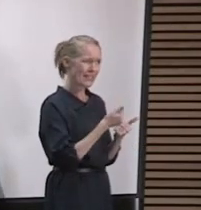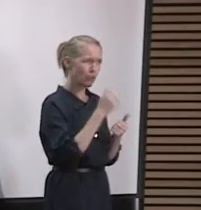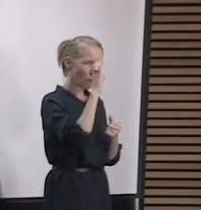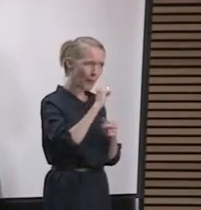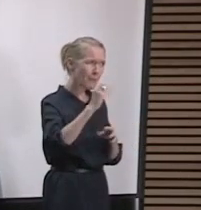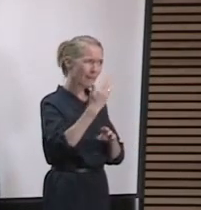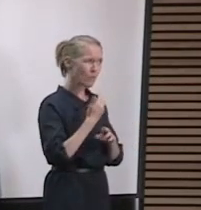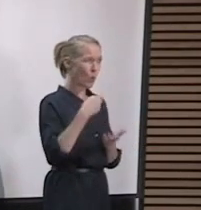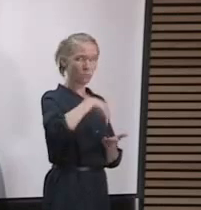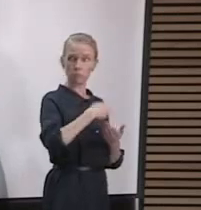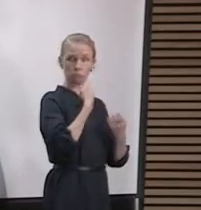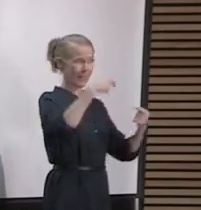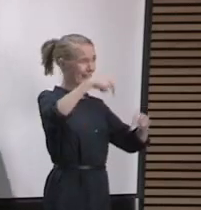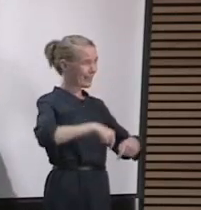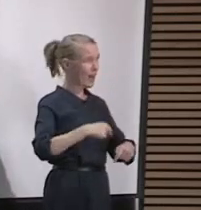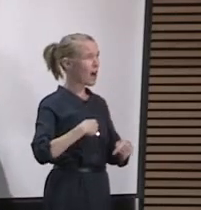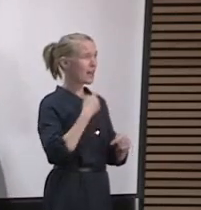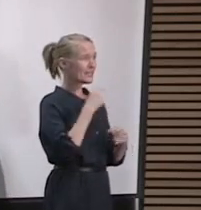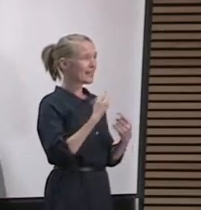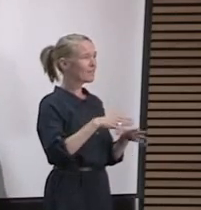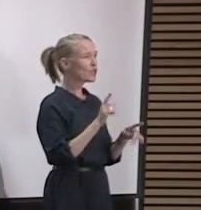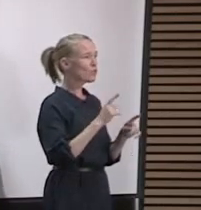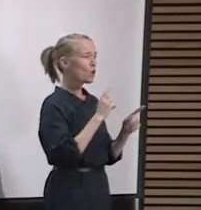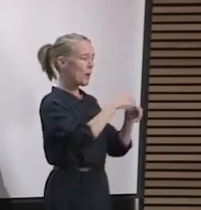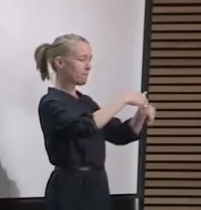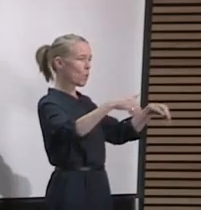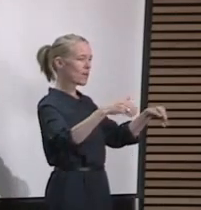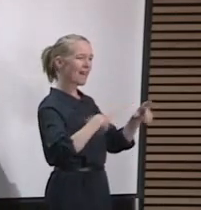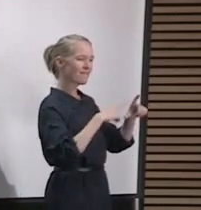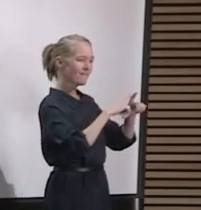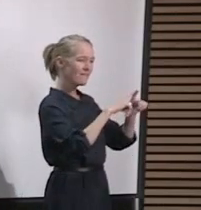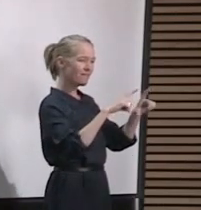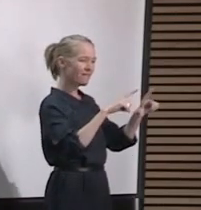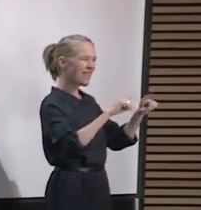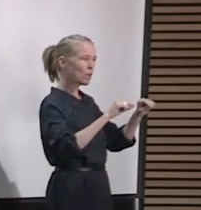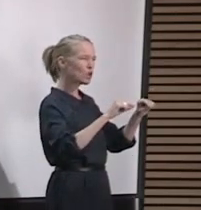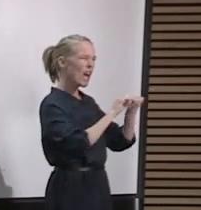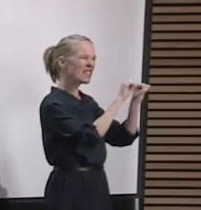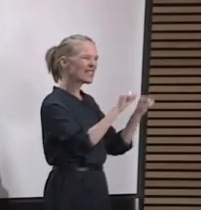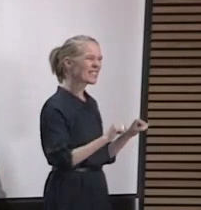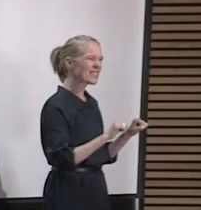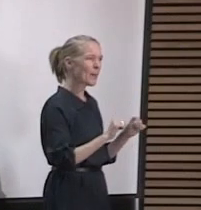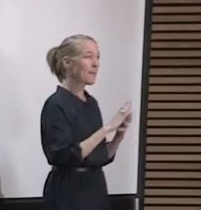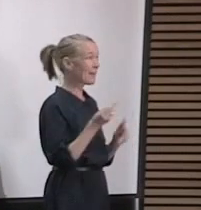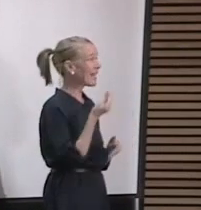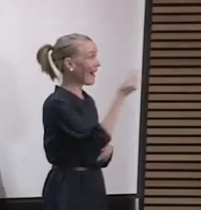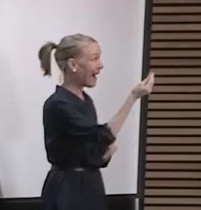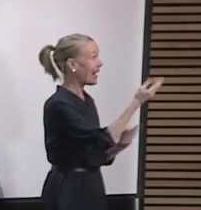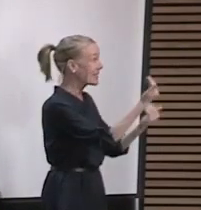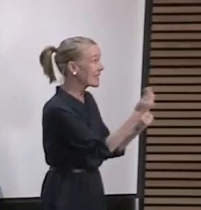We did have iterative conversations and you'll remember me saying that earlier on, in our borders, we